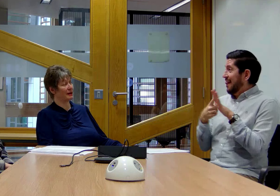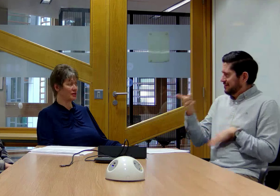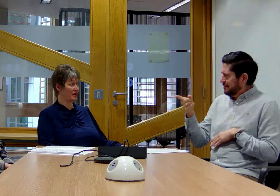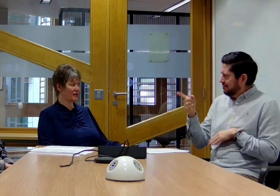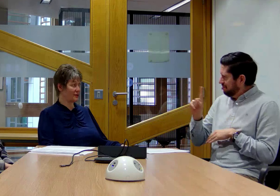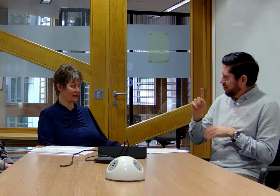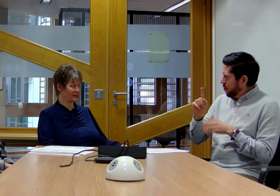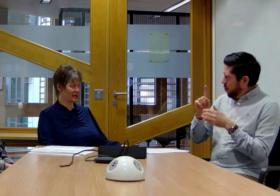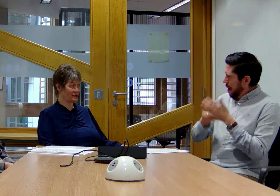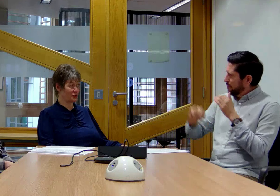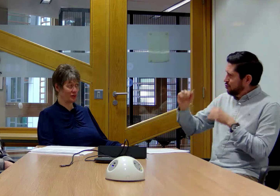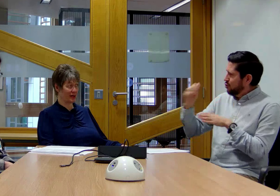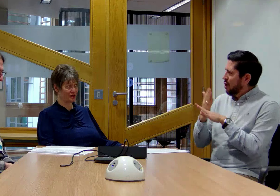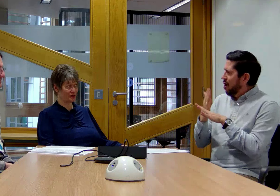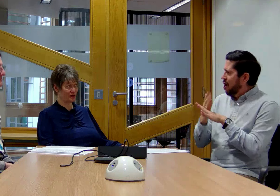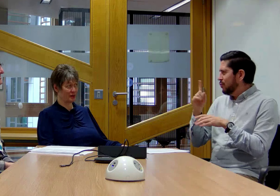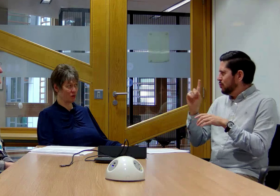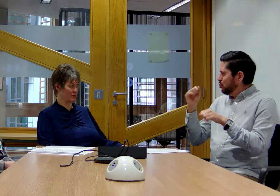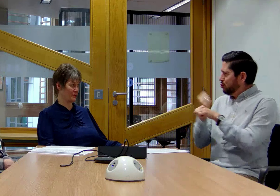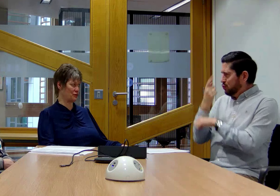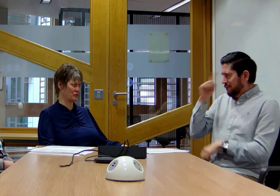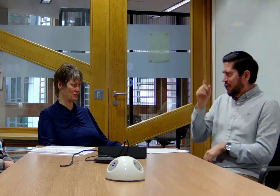the Parliament s BSL plan online for more information.